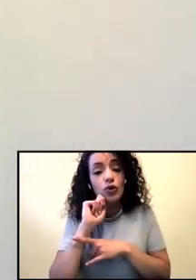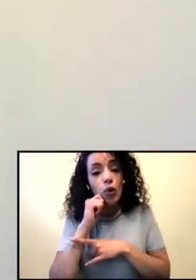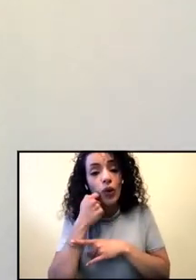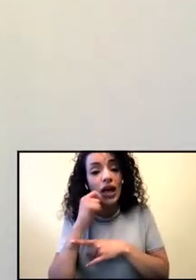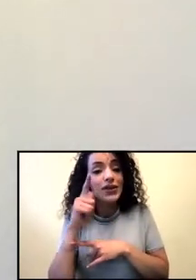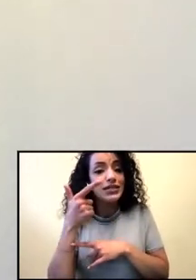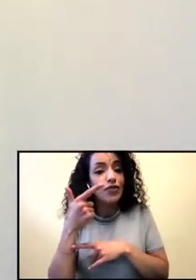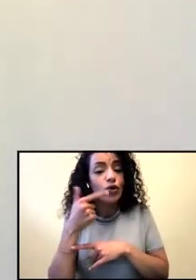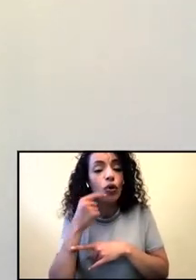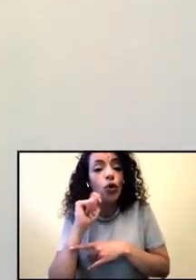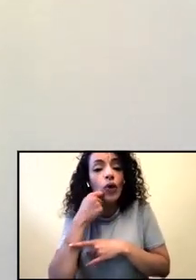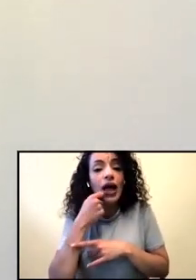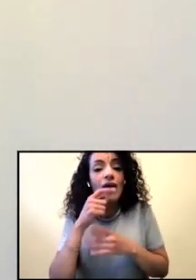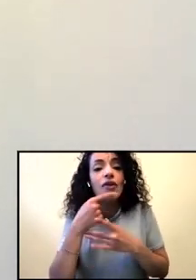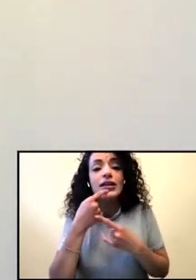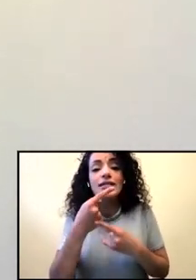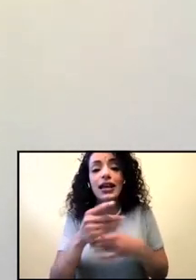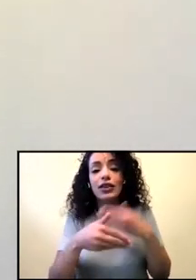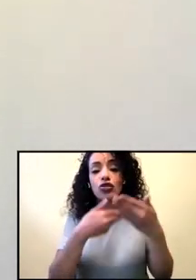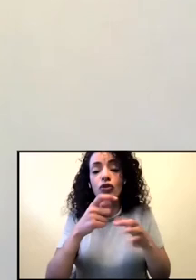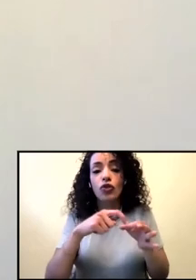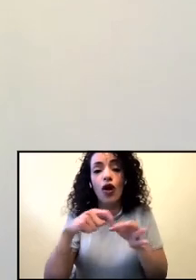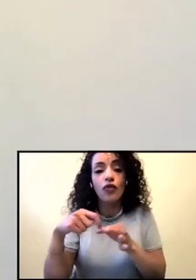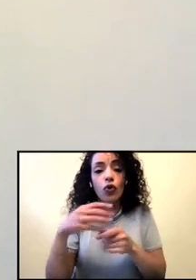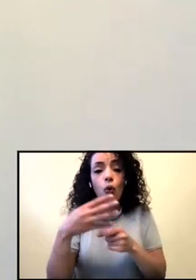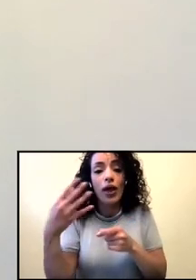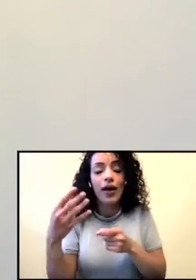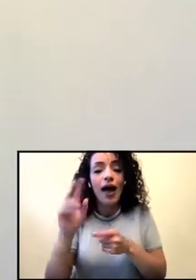join us for those events if you can, and follow us on social media to carry on the